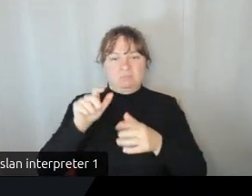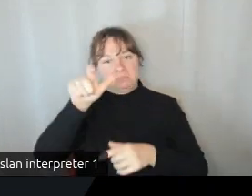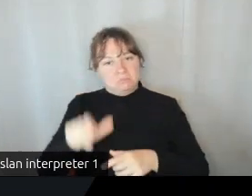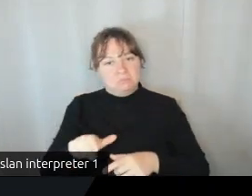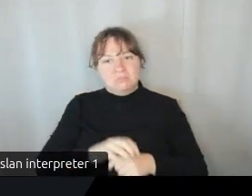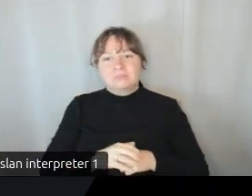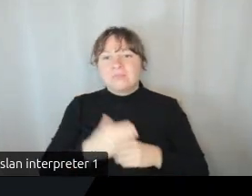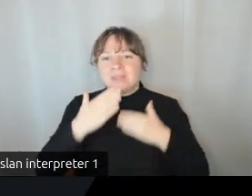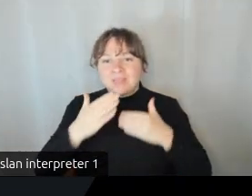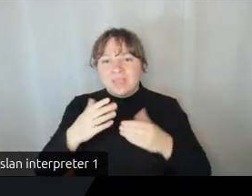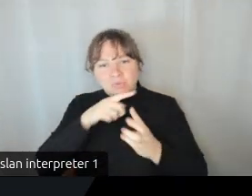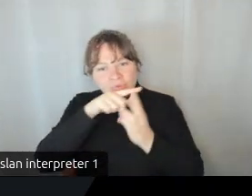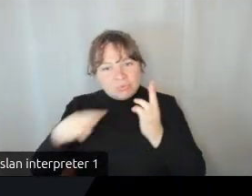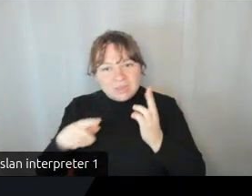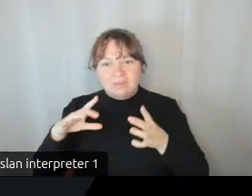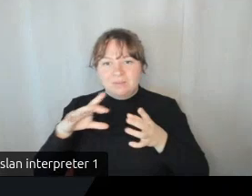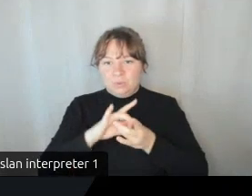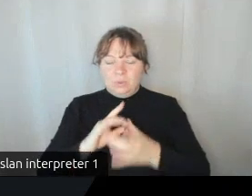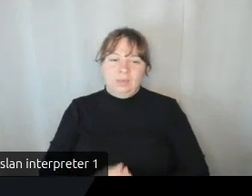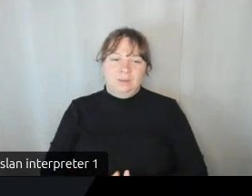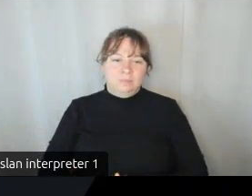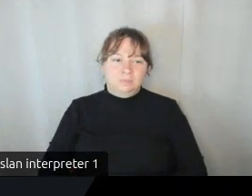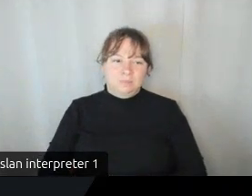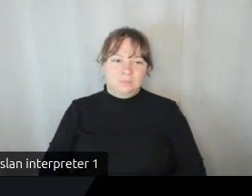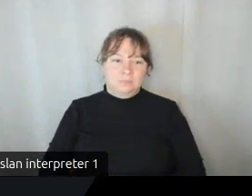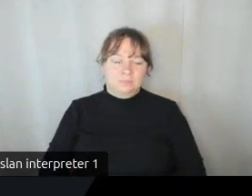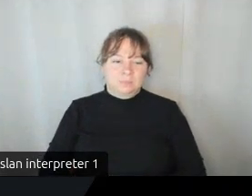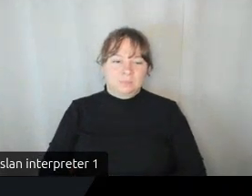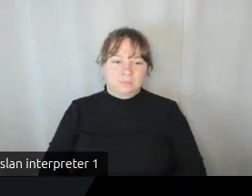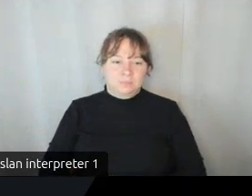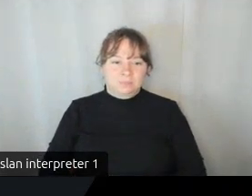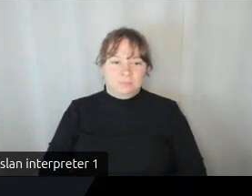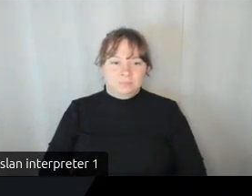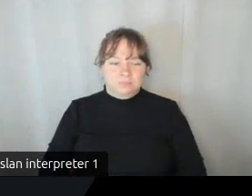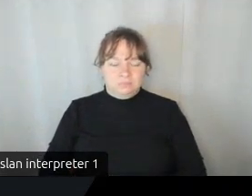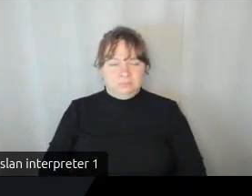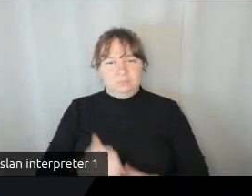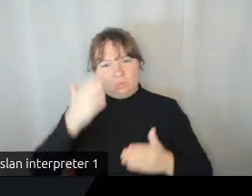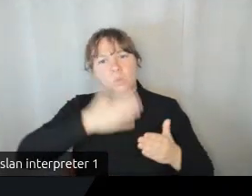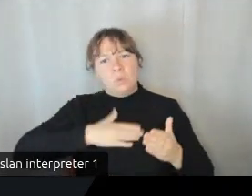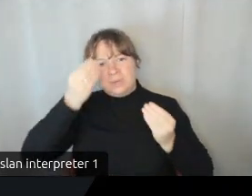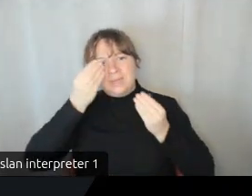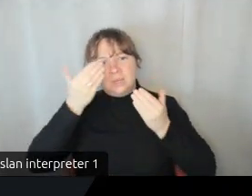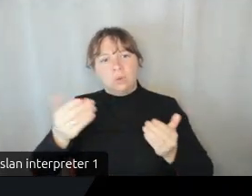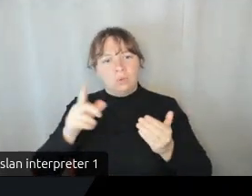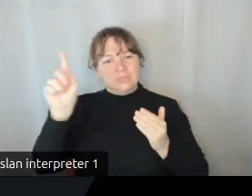our webinar today. We have a trigger warning on screen because today's webinar will be touching